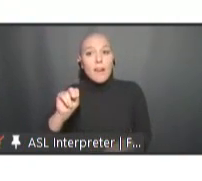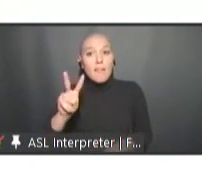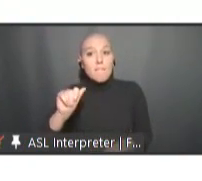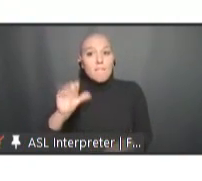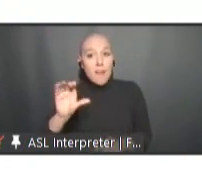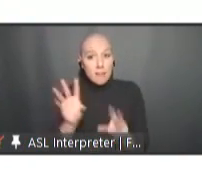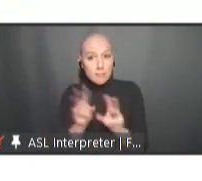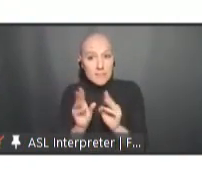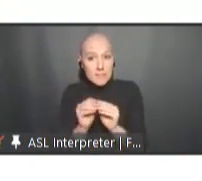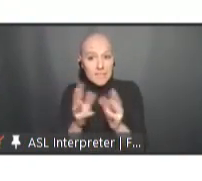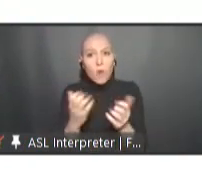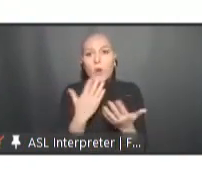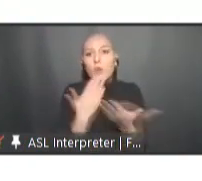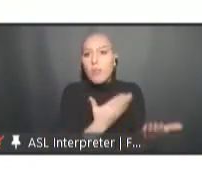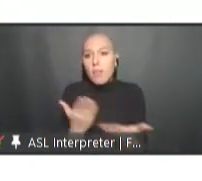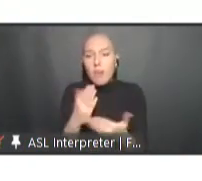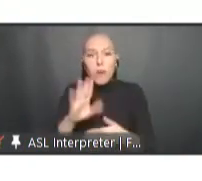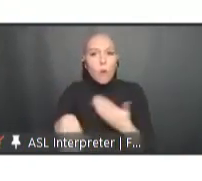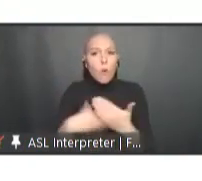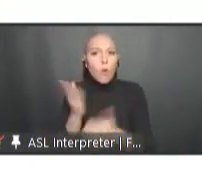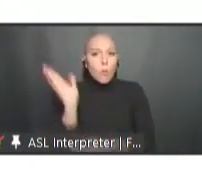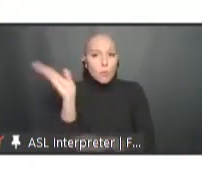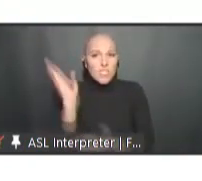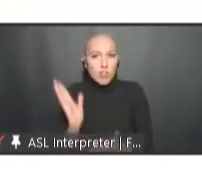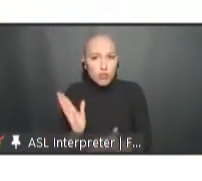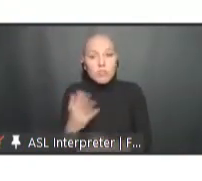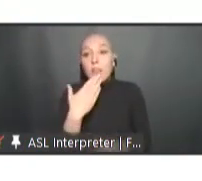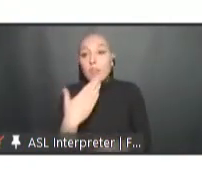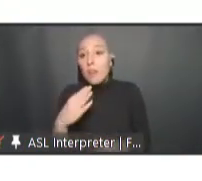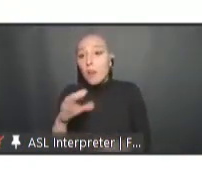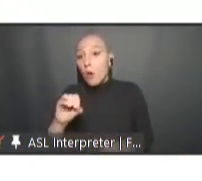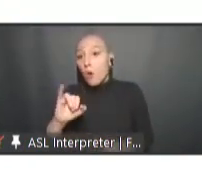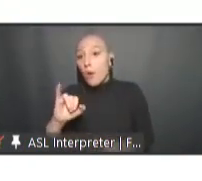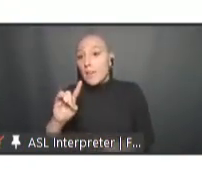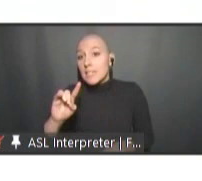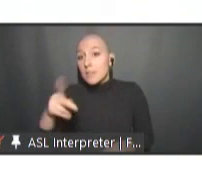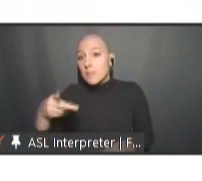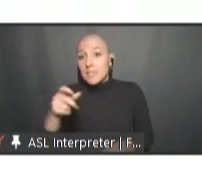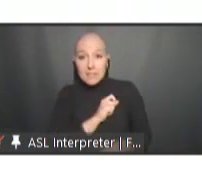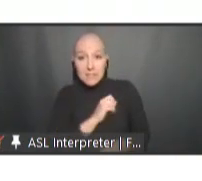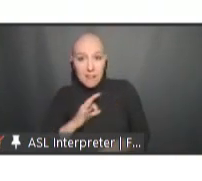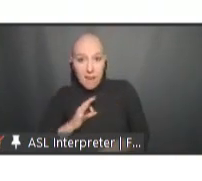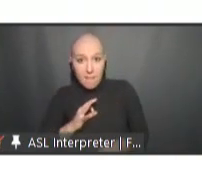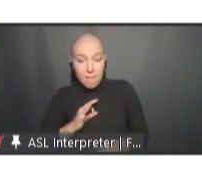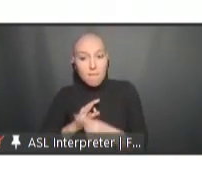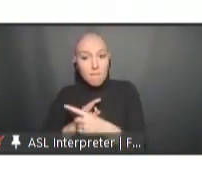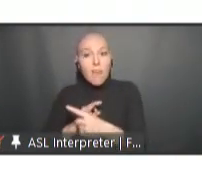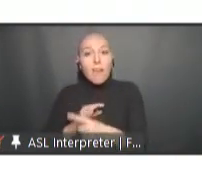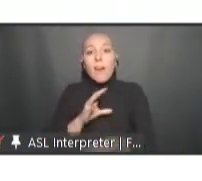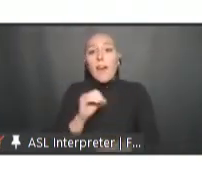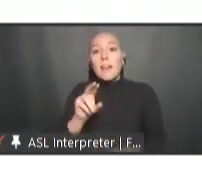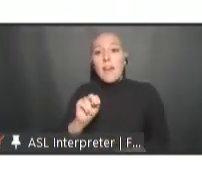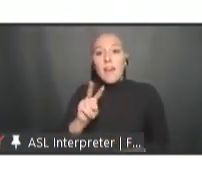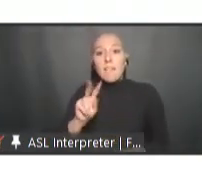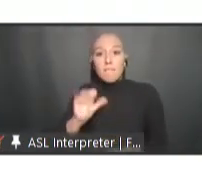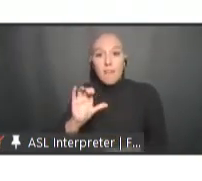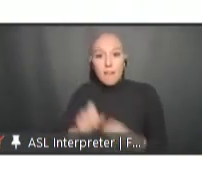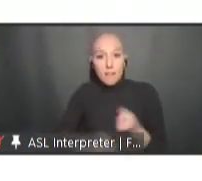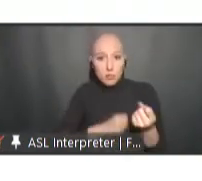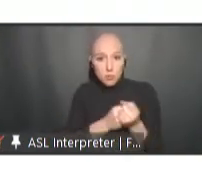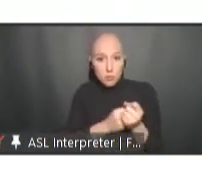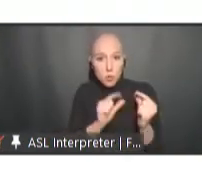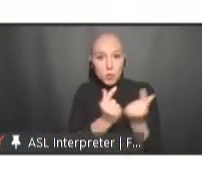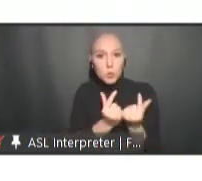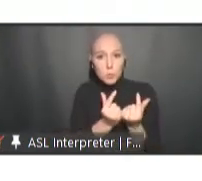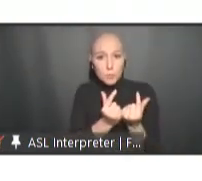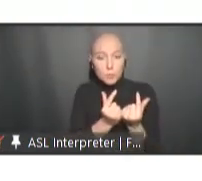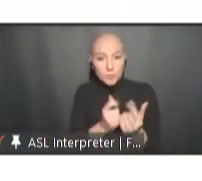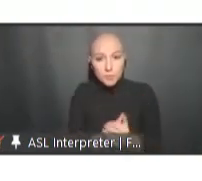thank the OIDP staff, and the NVAC support group. And I want to thank all the committee members,